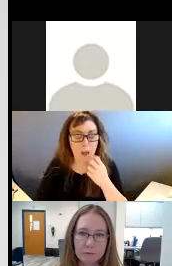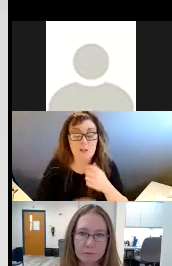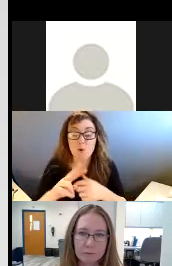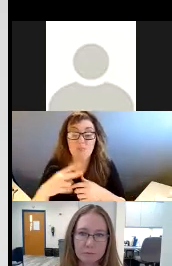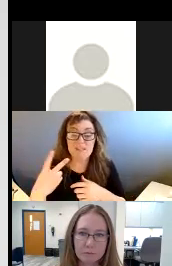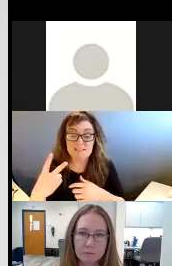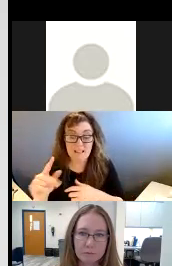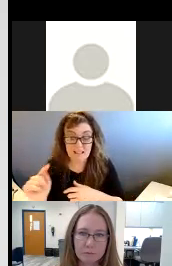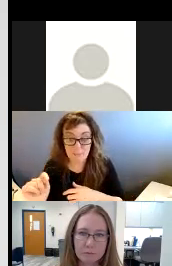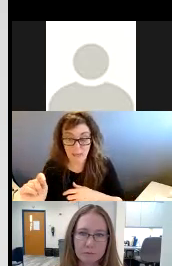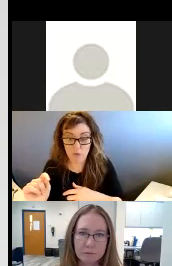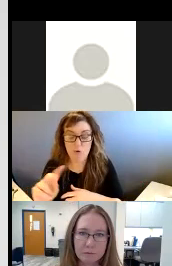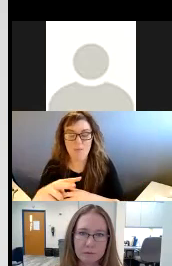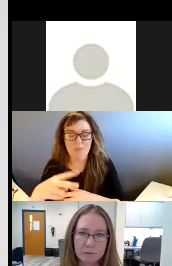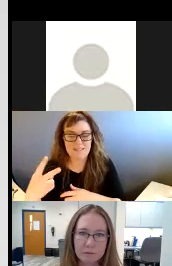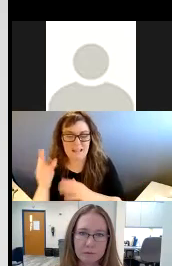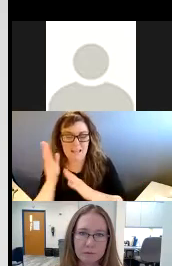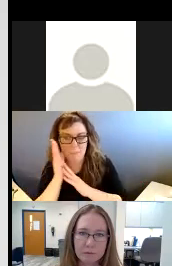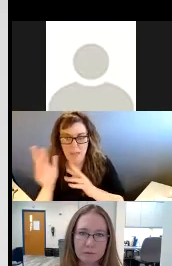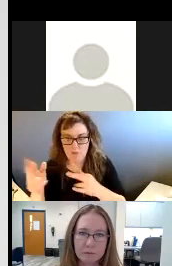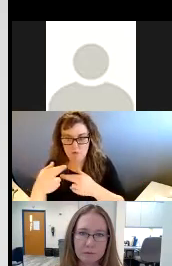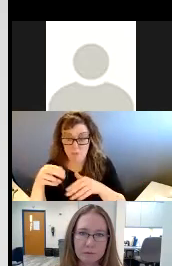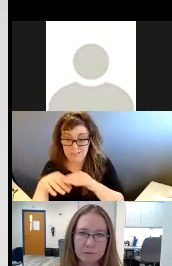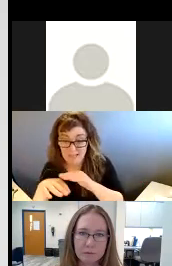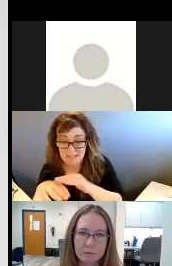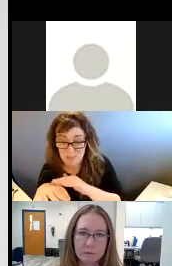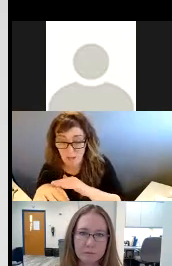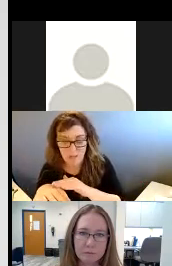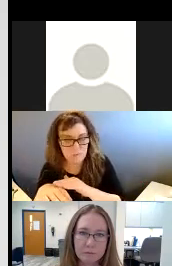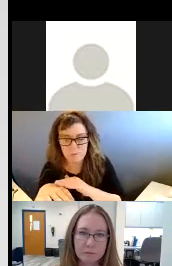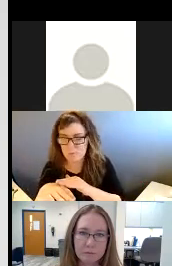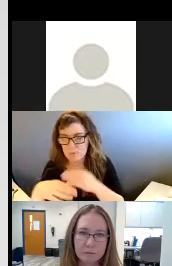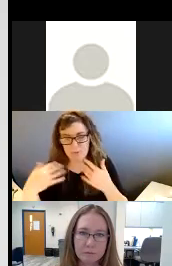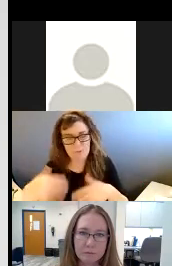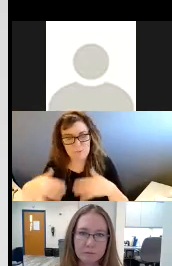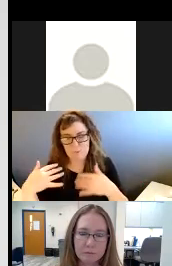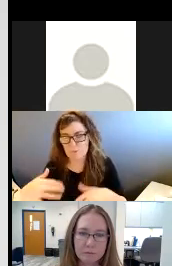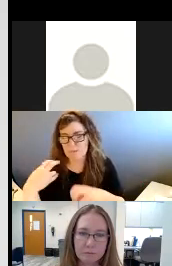BEDROOM WERE GOING TO BE A BIG BARRIER, ESPECIALLY BECAUSE IT HAD TO GO ALL THE WAY THROUGH THE KITCHEN.